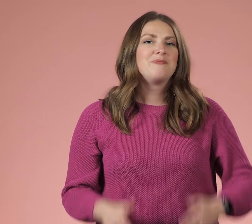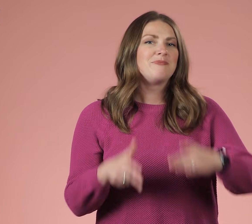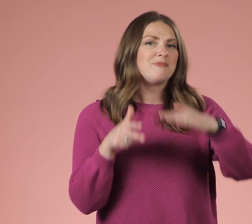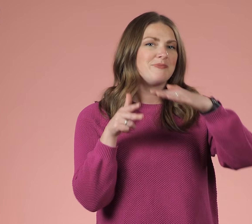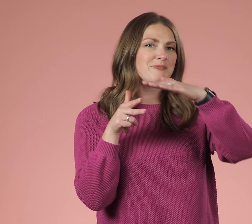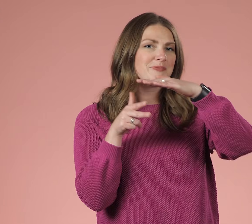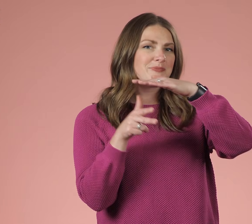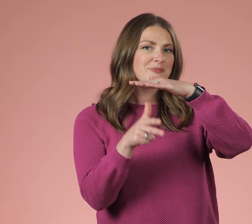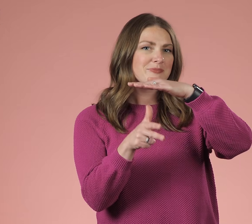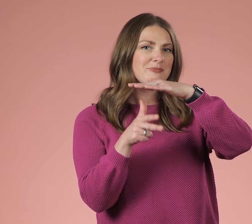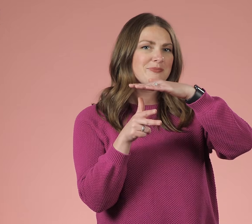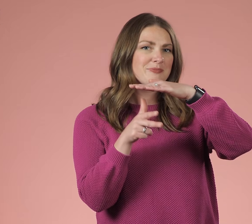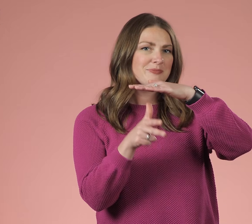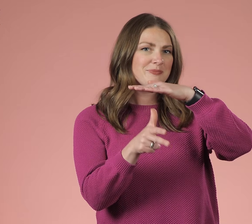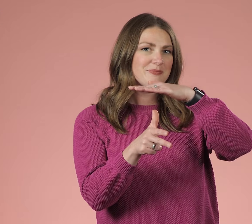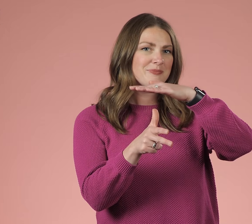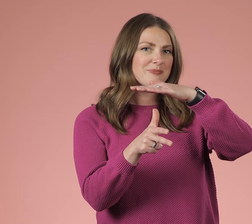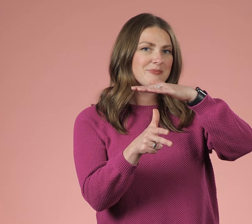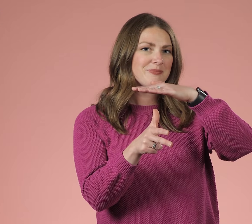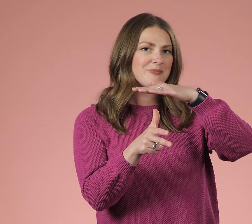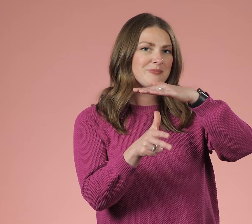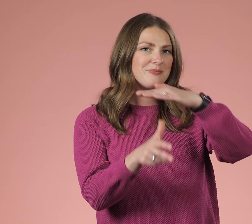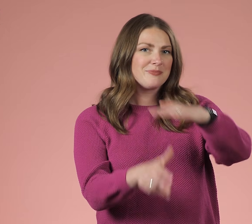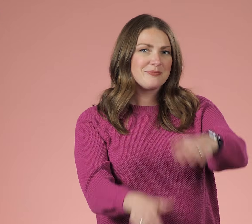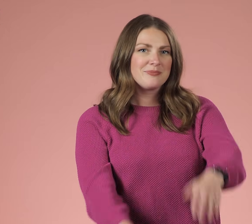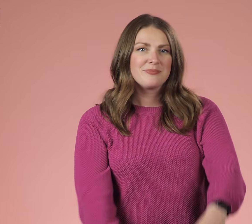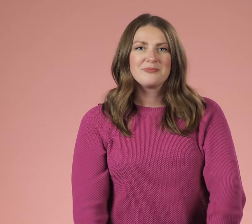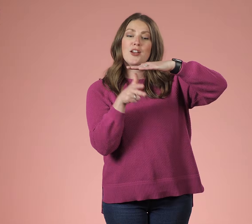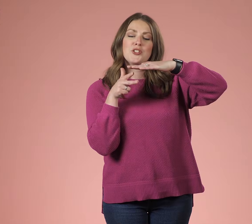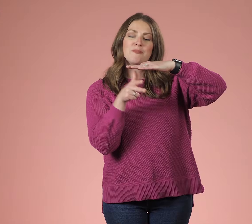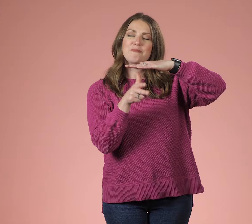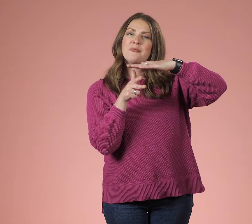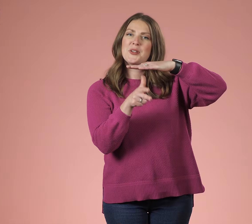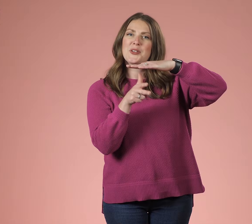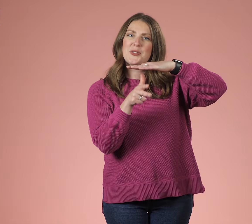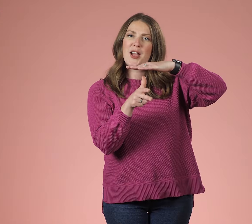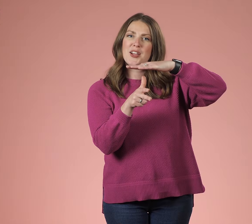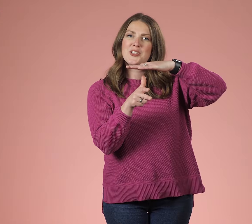and your non-dominant hand is on top representing the garage, 'garage'.